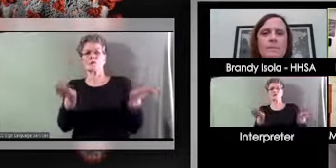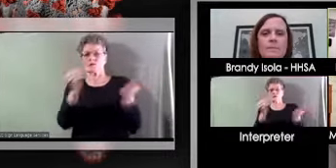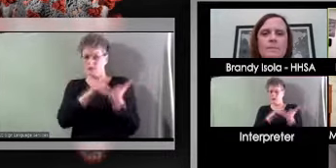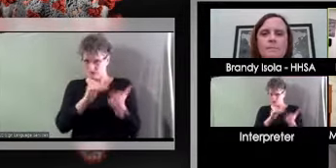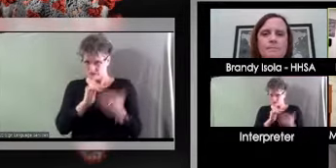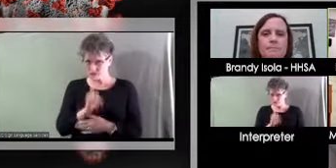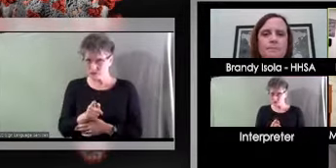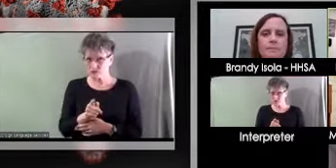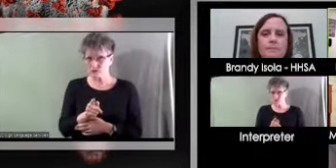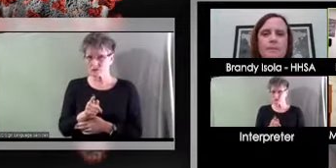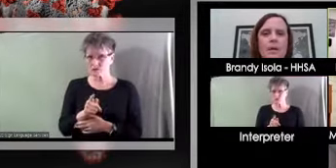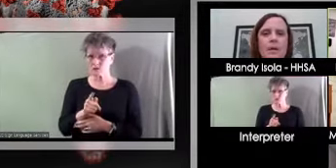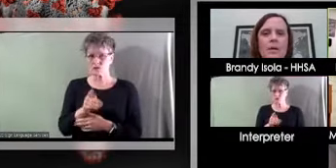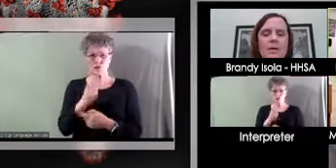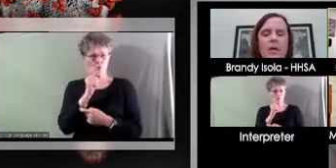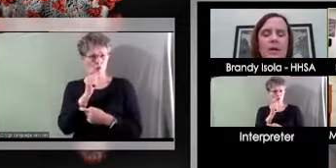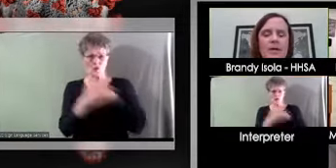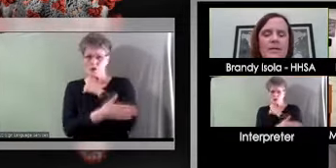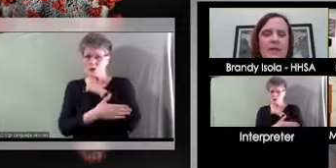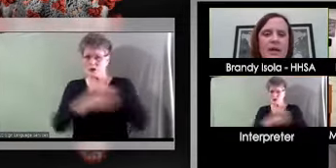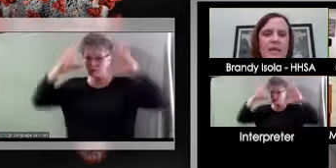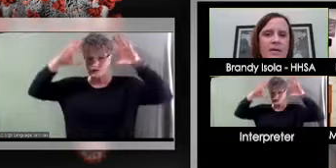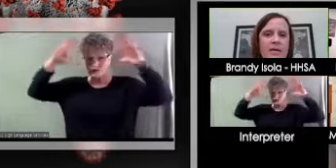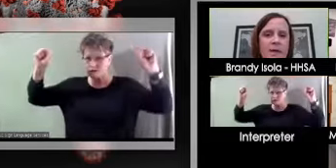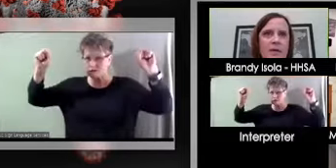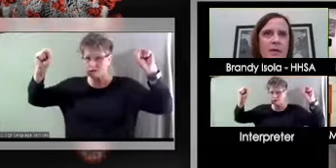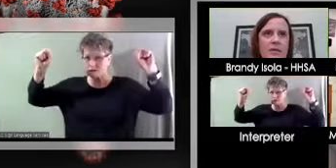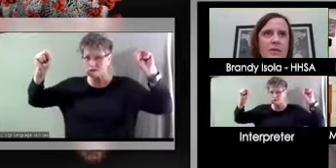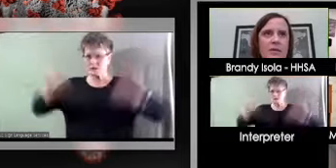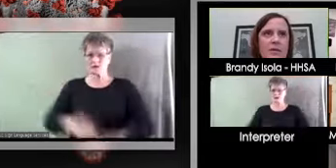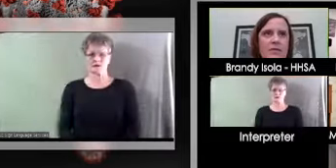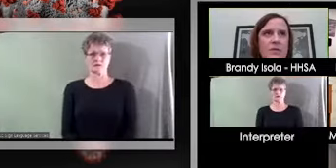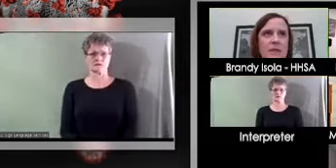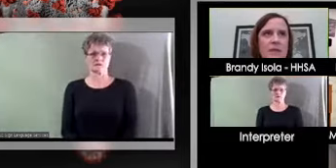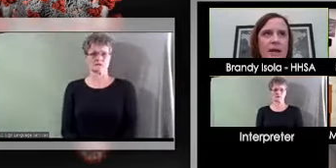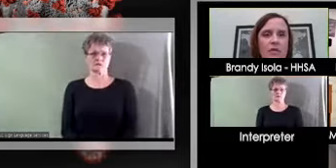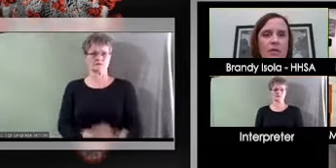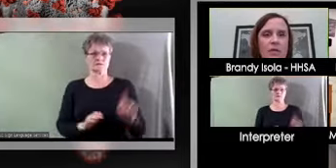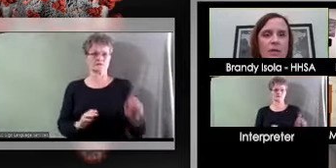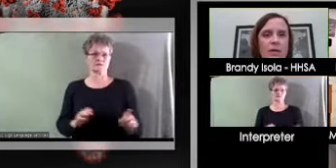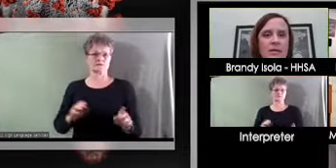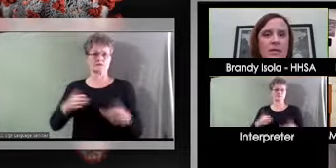would... No, I can answer that. The Shasta County Superintendent of Schools does not have the authority to